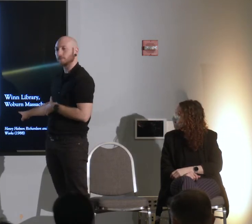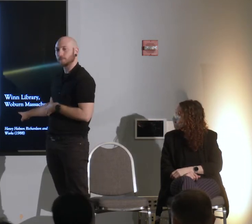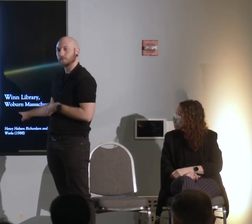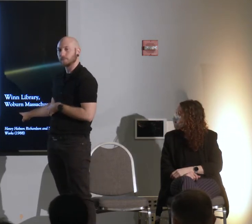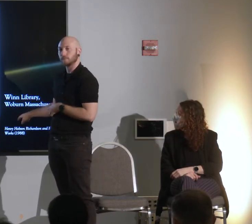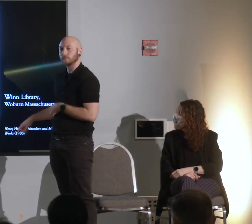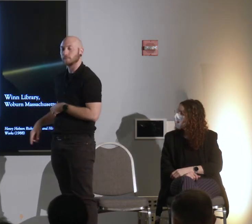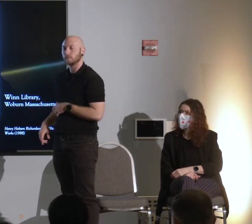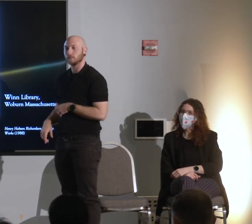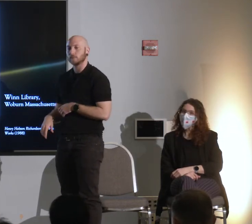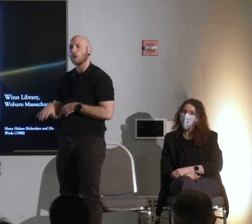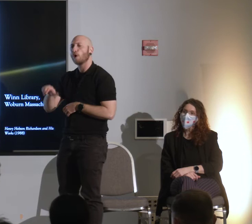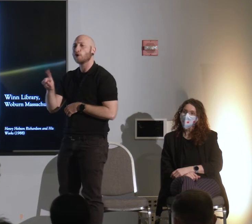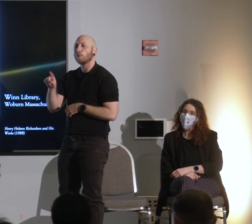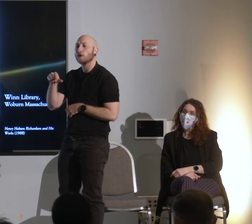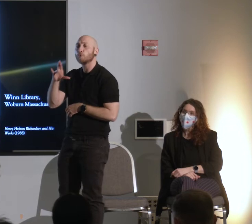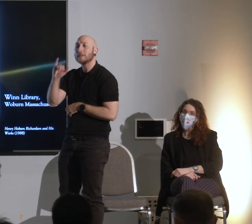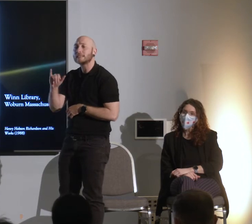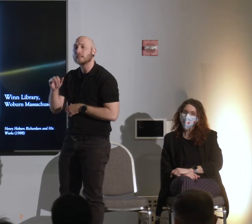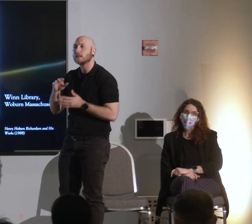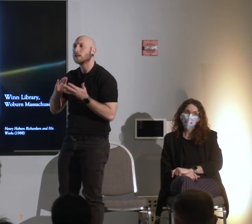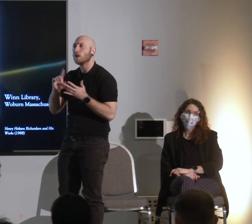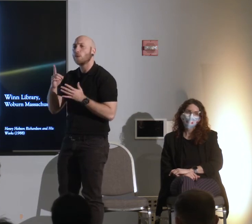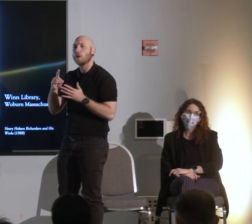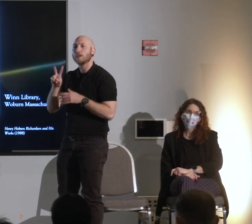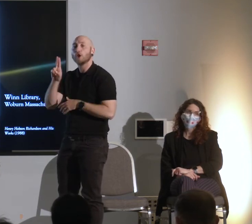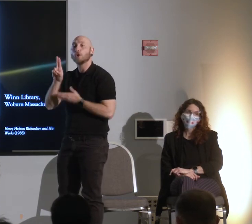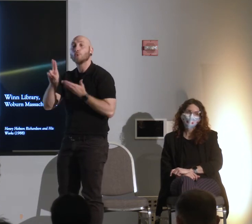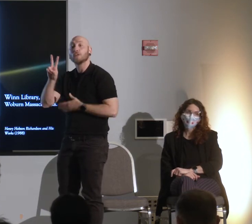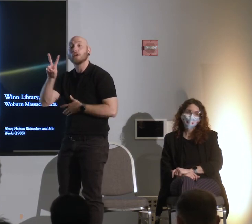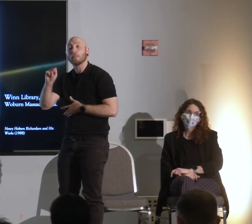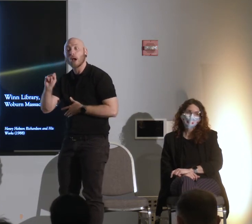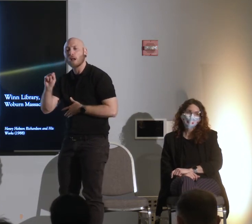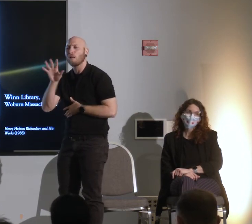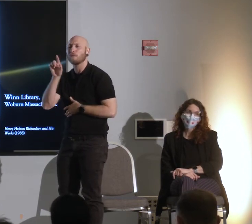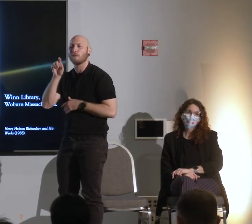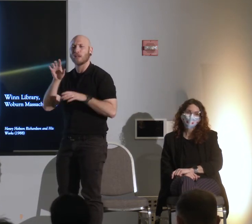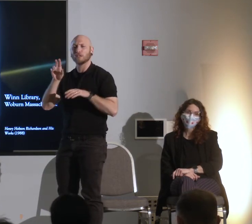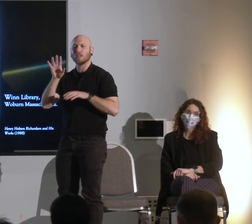There was another one in Quincy, there was another one at the University of Vermont, and they were